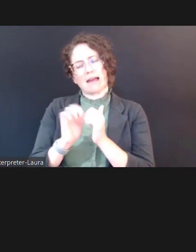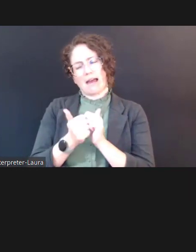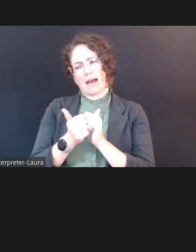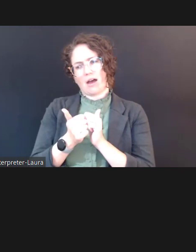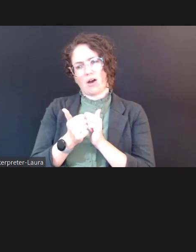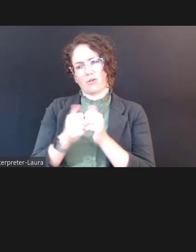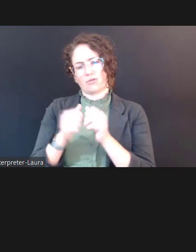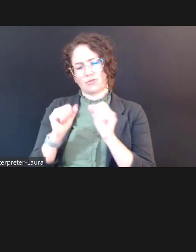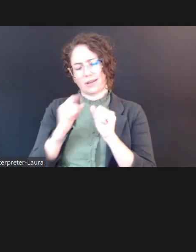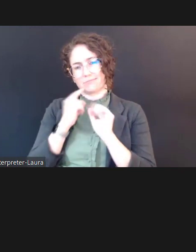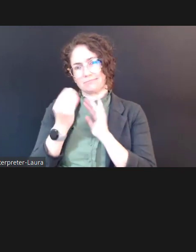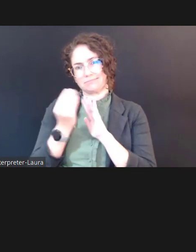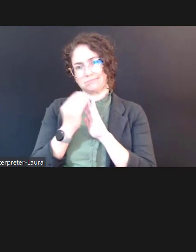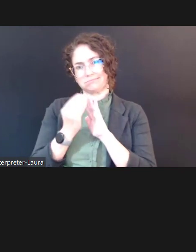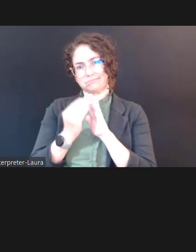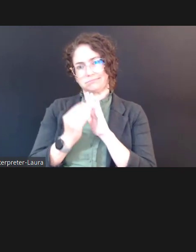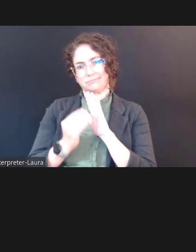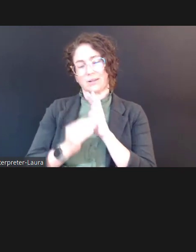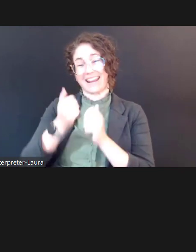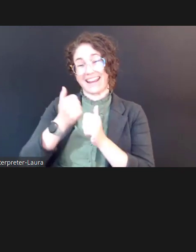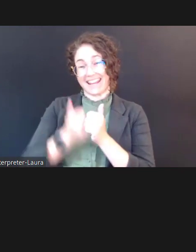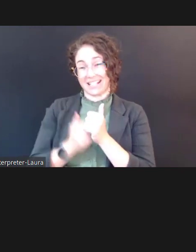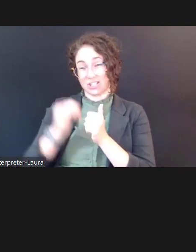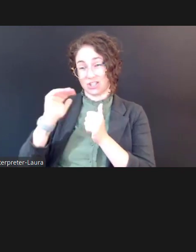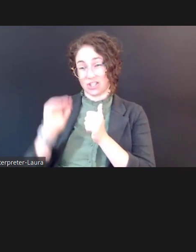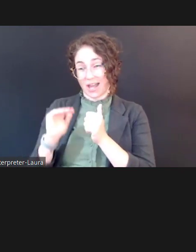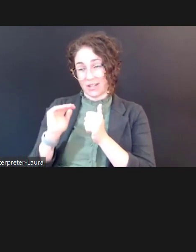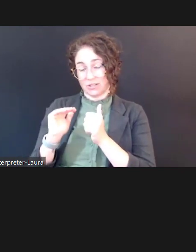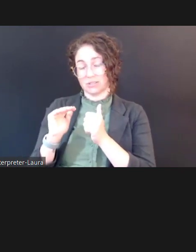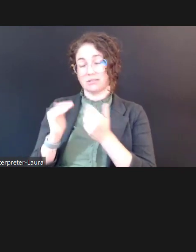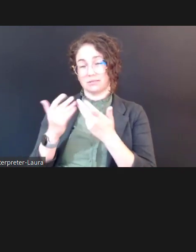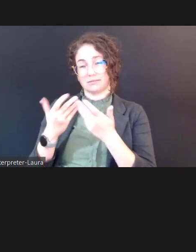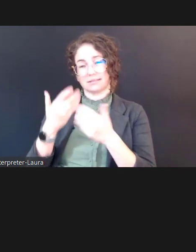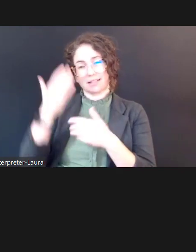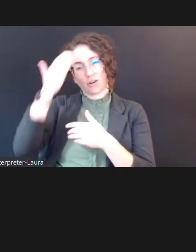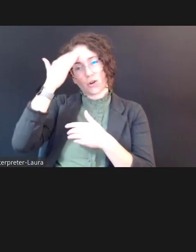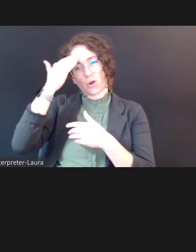is to know who you need to get back to, what their next step is?